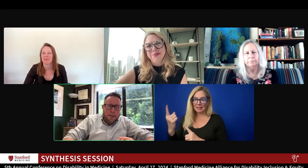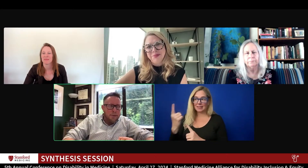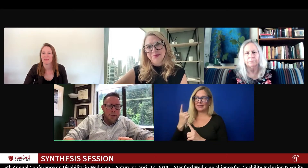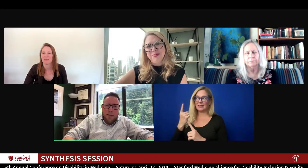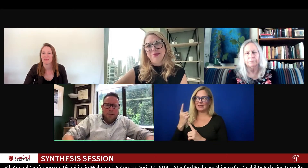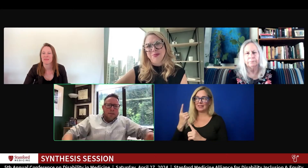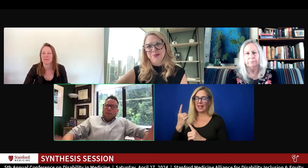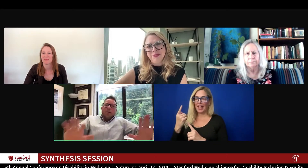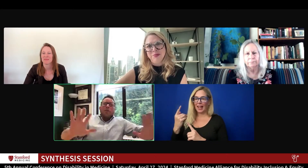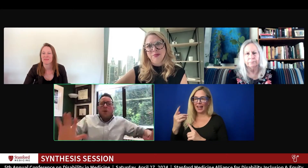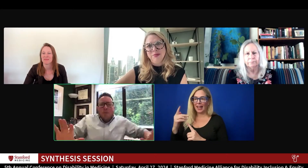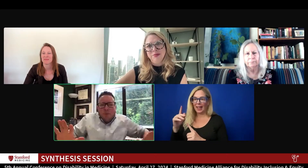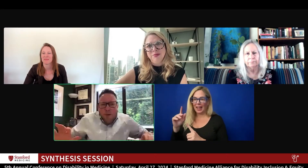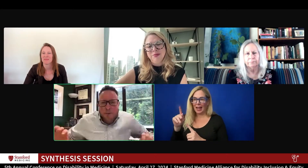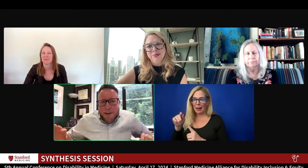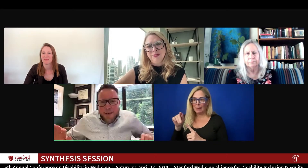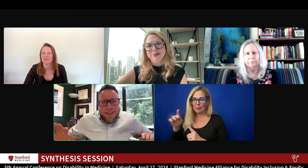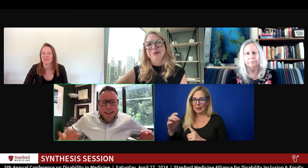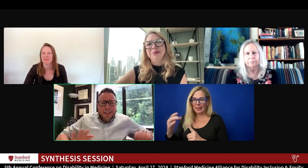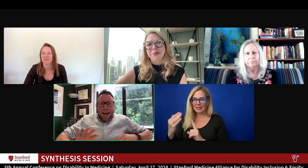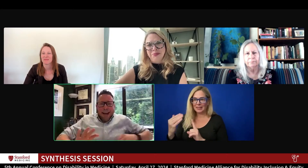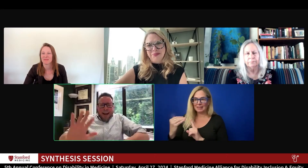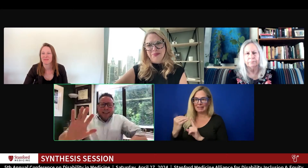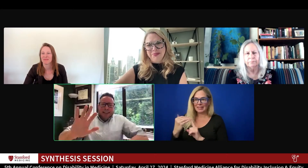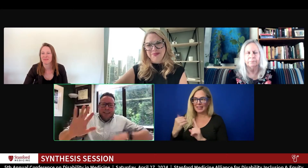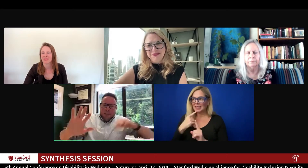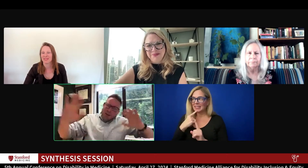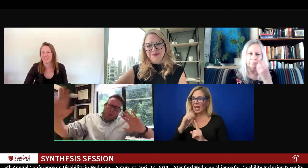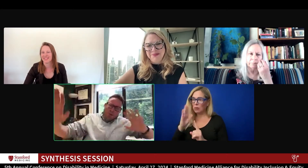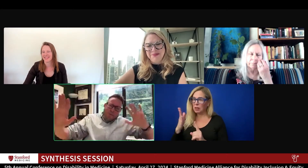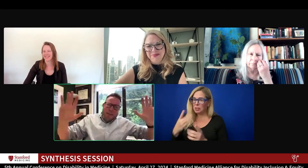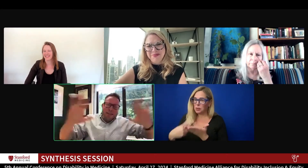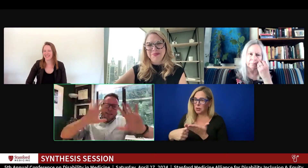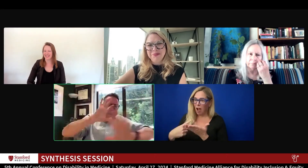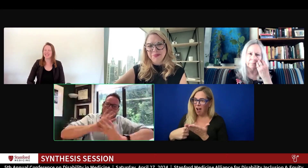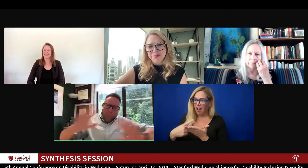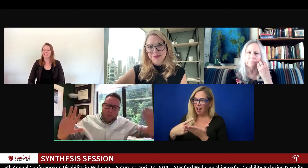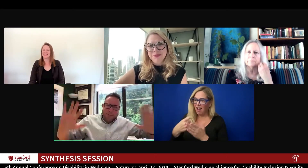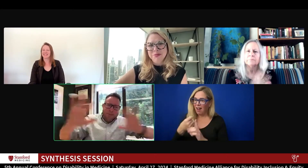And I was like, whoa, whoa, whoa, wait a second. I do, but I don't,